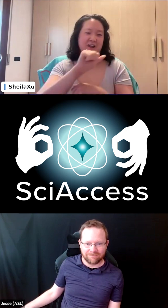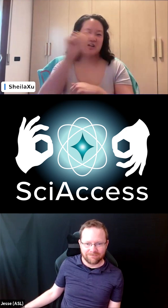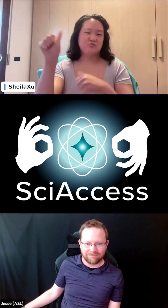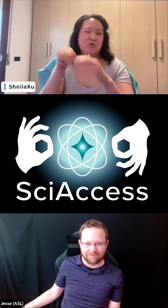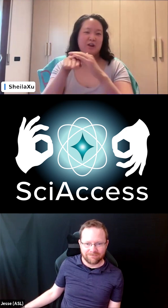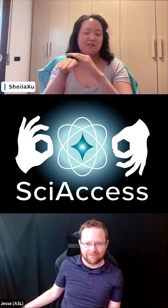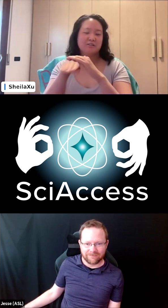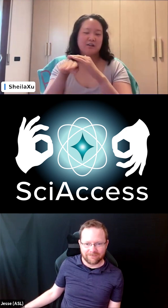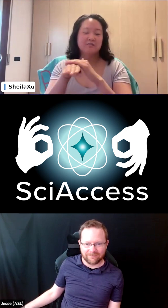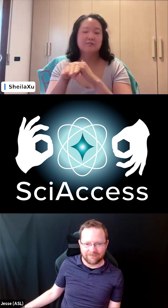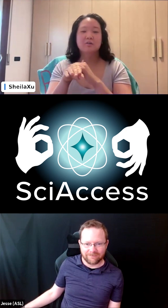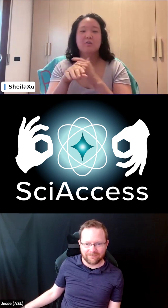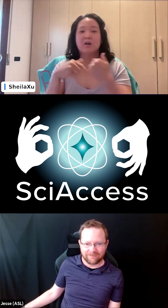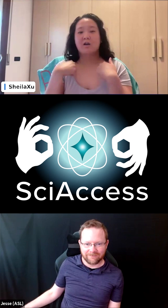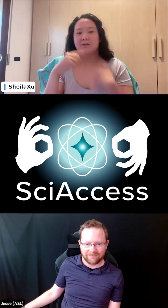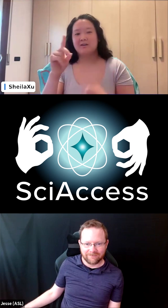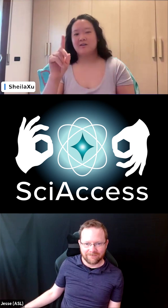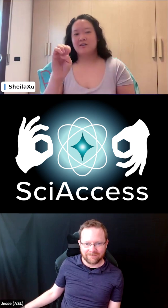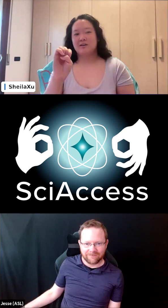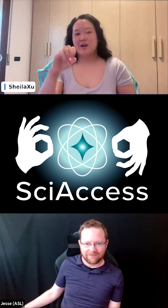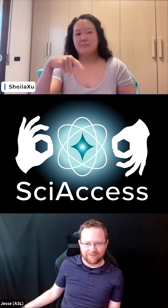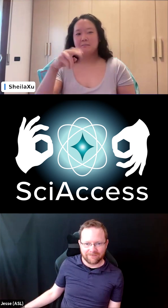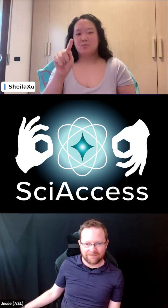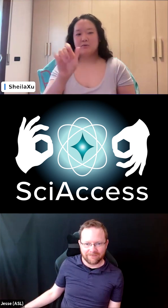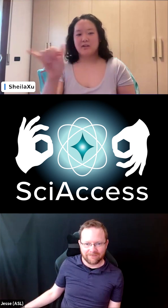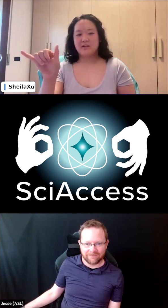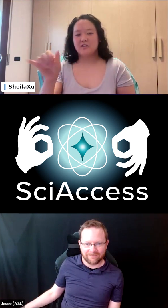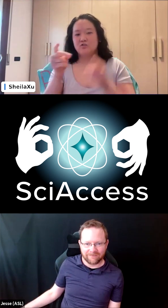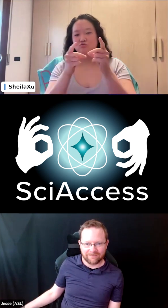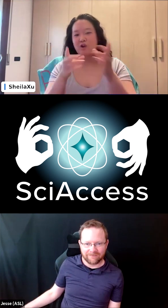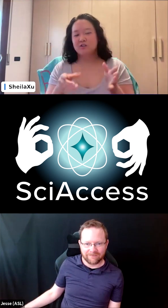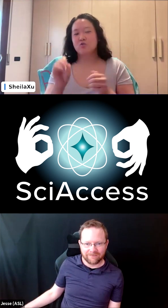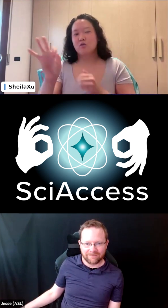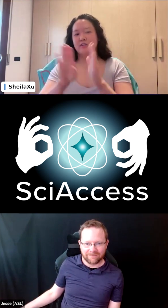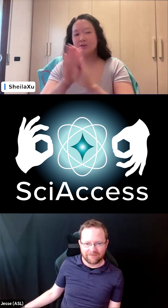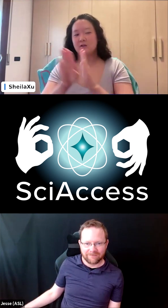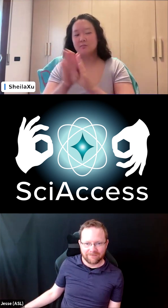I work for Astro Access.